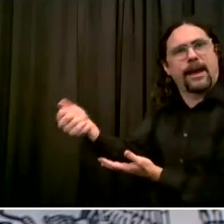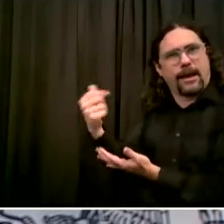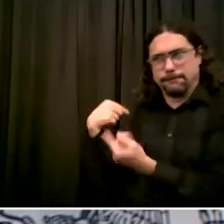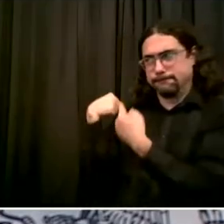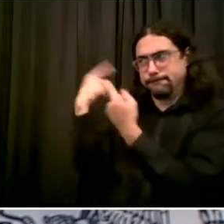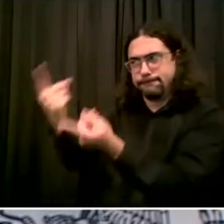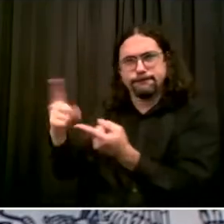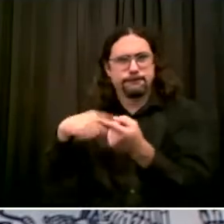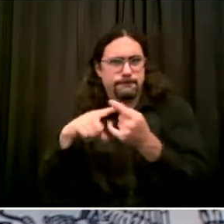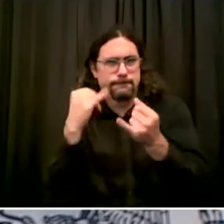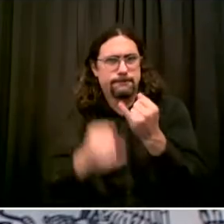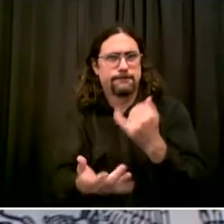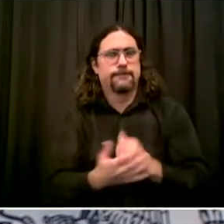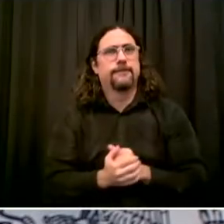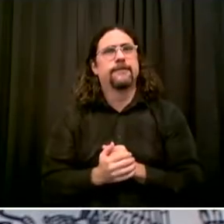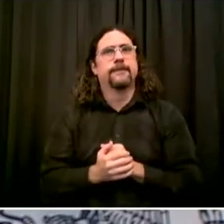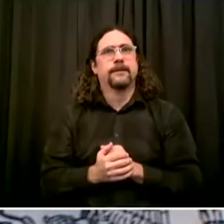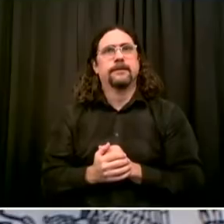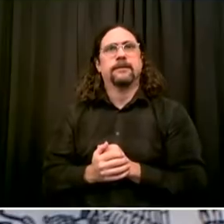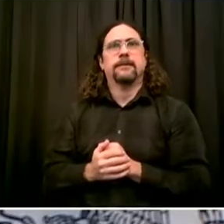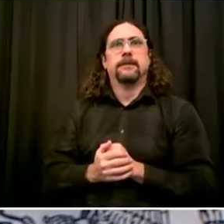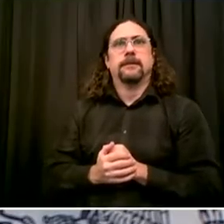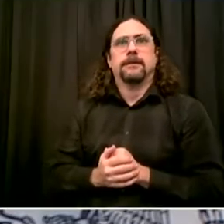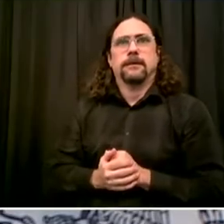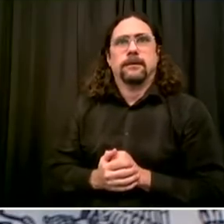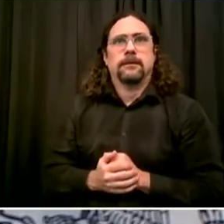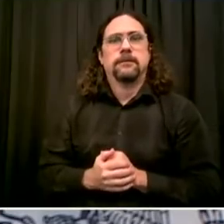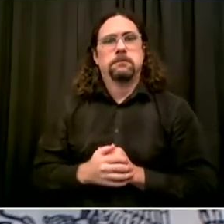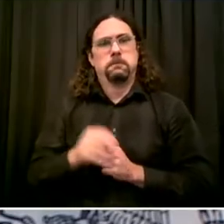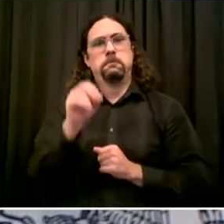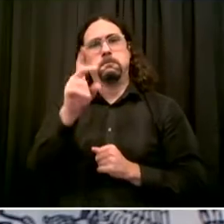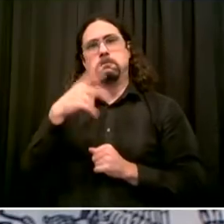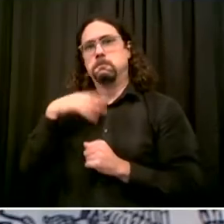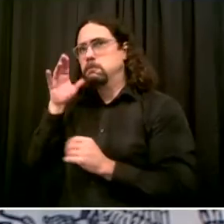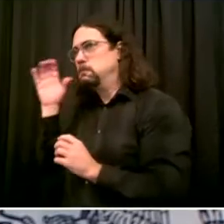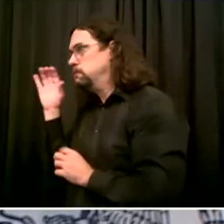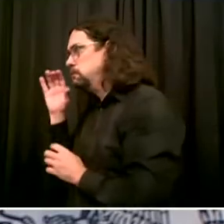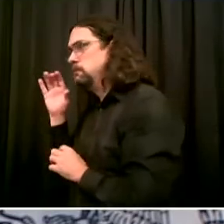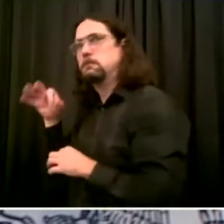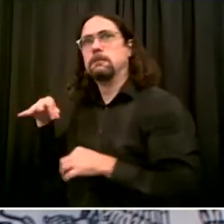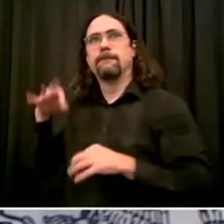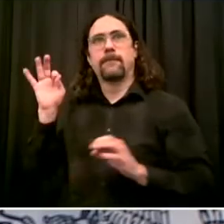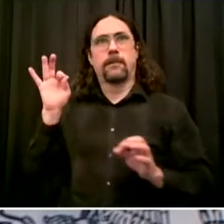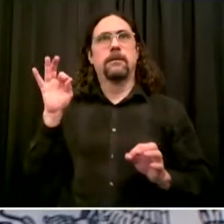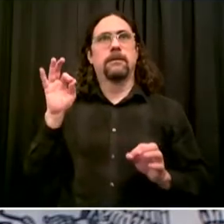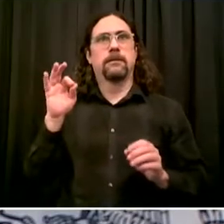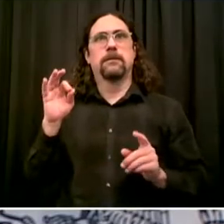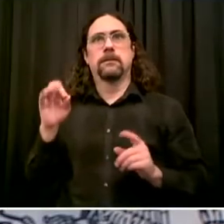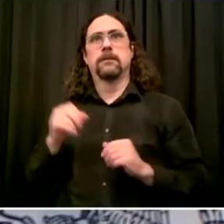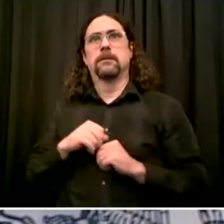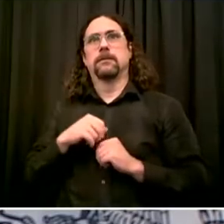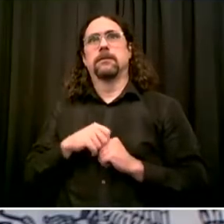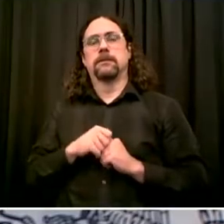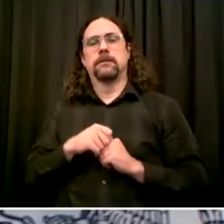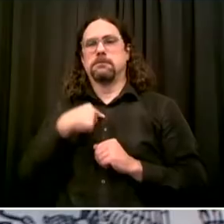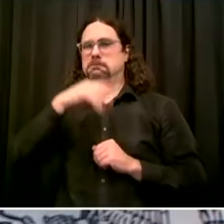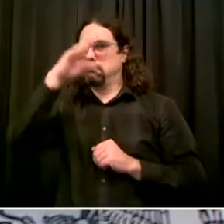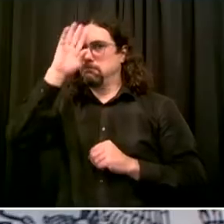ARRE EADY FOR THE OPENING OF THE SCHOOL YEAR IN FIEF WEEKS. THERE HAS BEEN A LOT OF